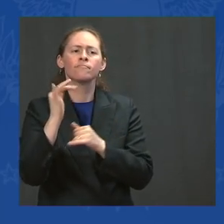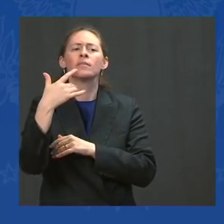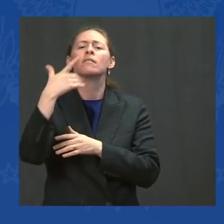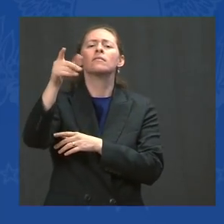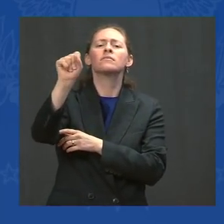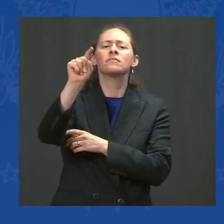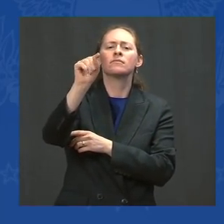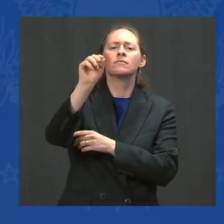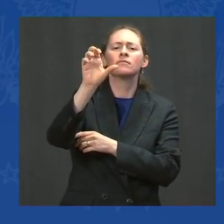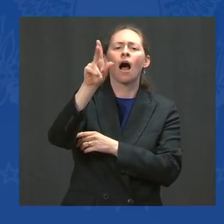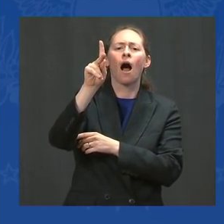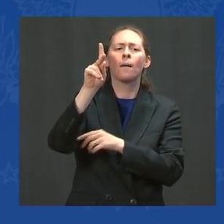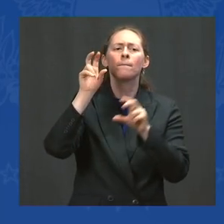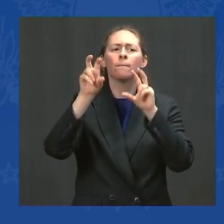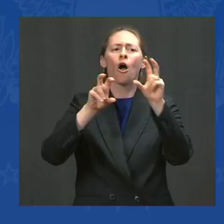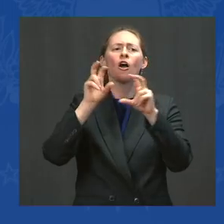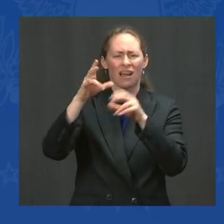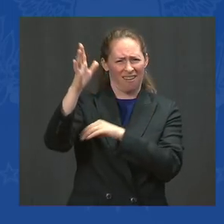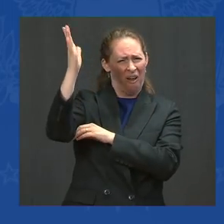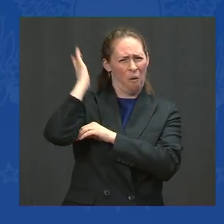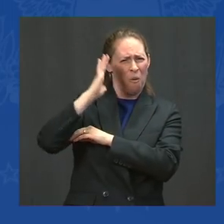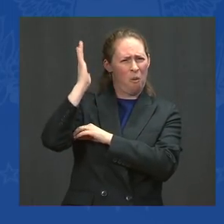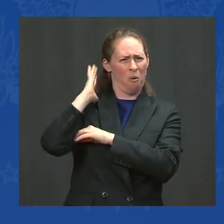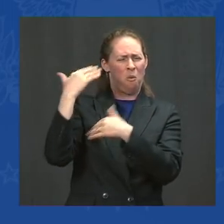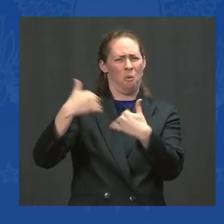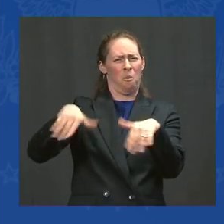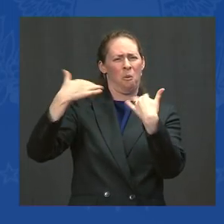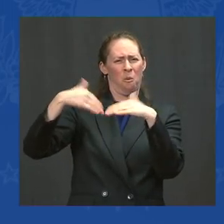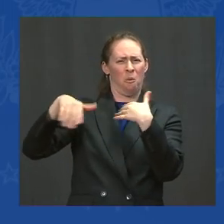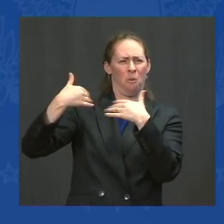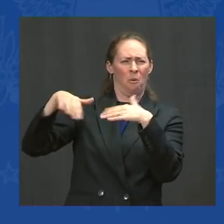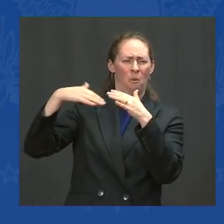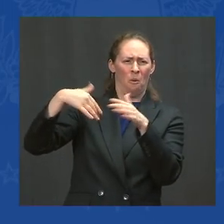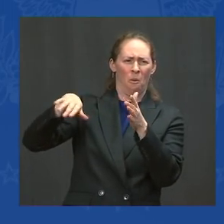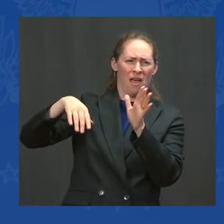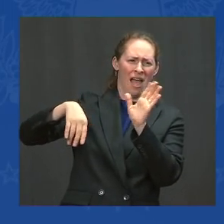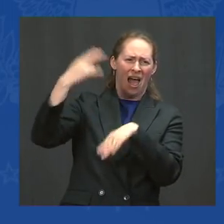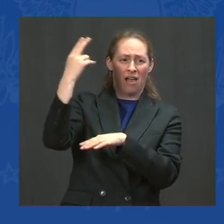even went down this month -- even down this month. Now, I don't look at the stock market as a means